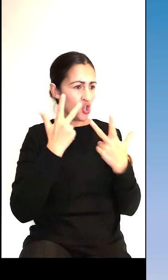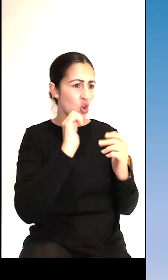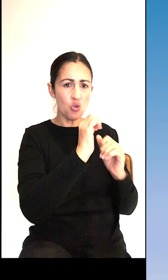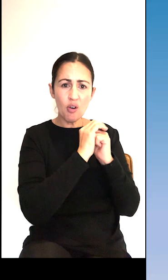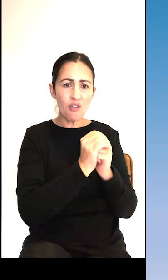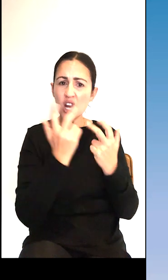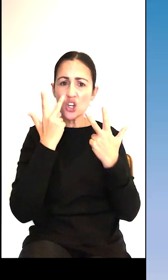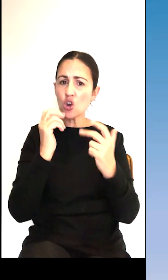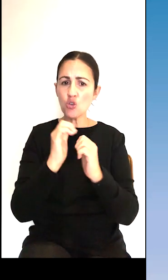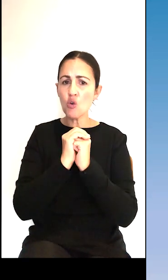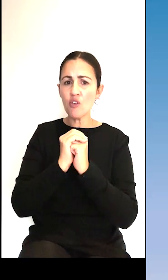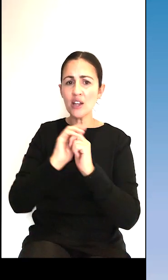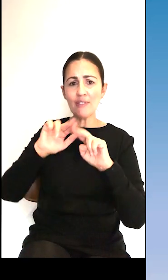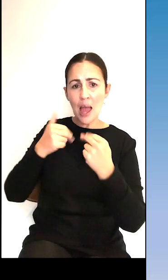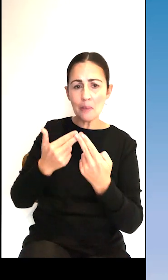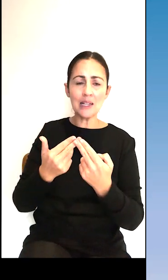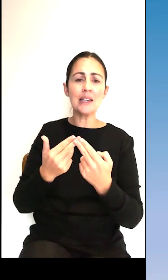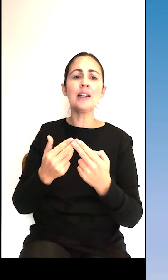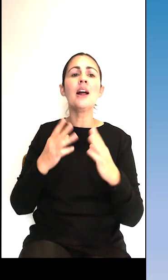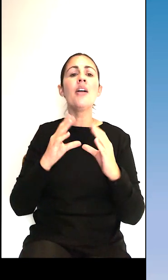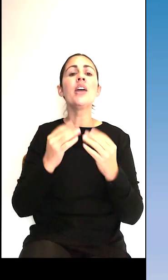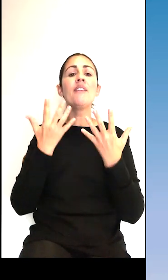The link is at the bottom and you'll absolutely get a copy of the slides